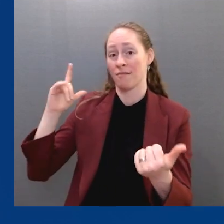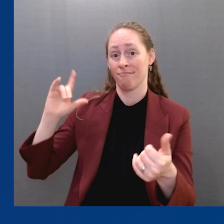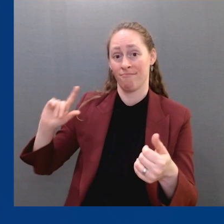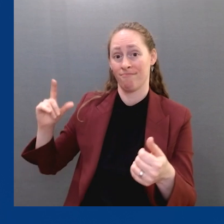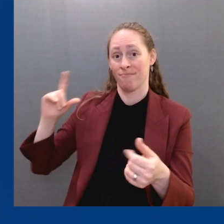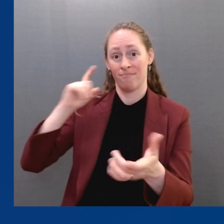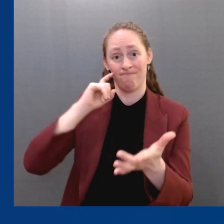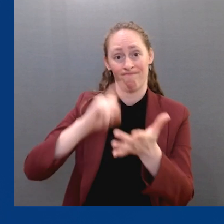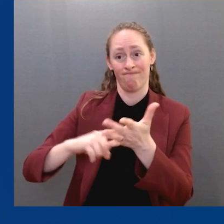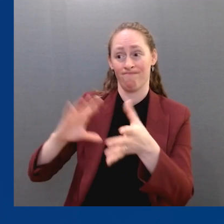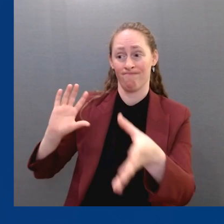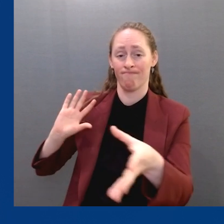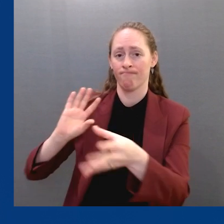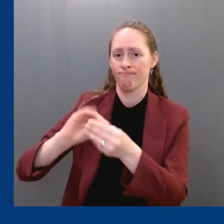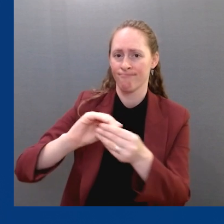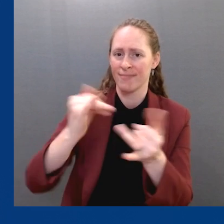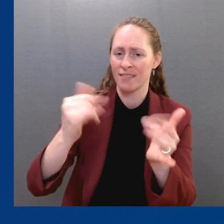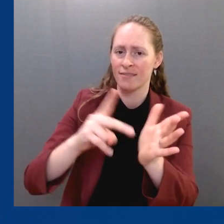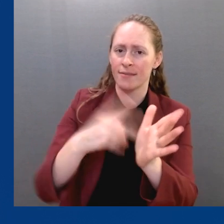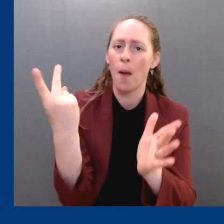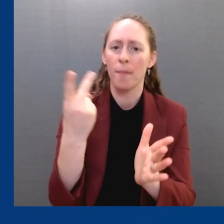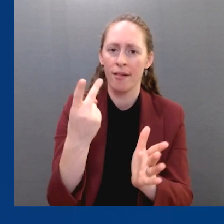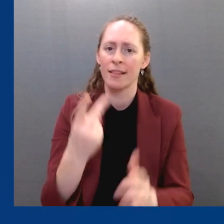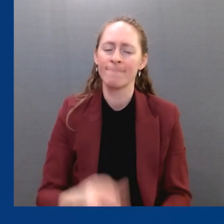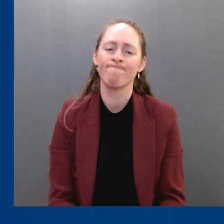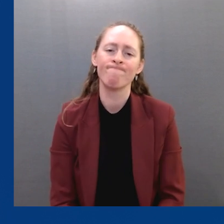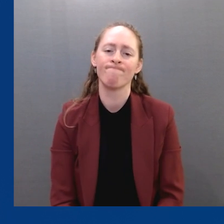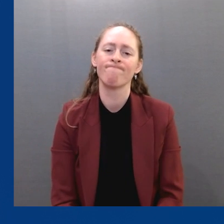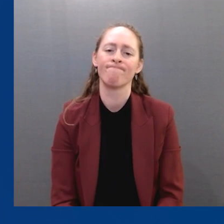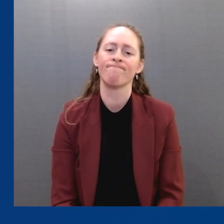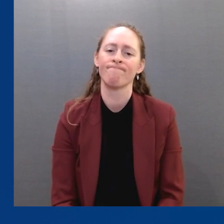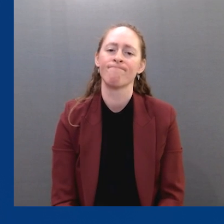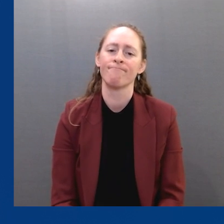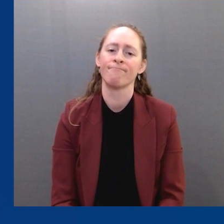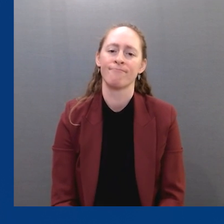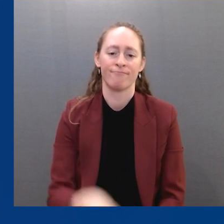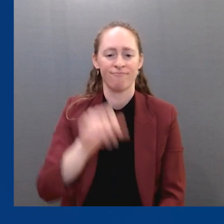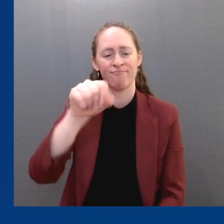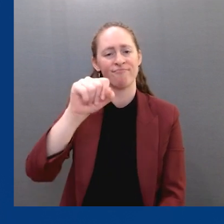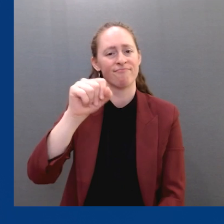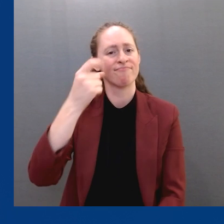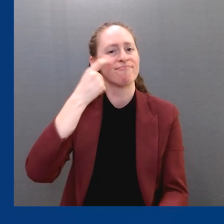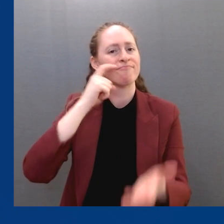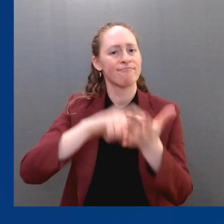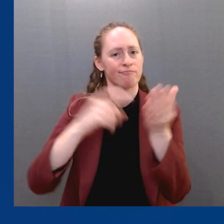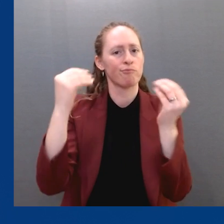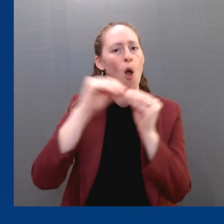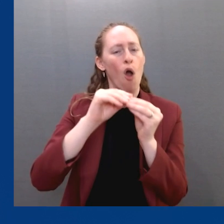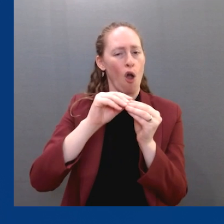as Dr. Fauci said, increases in ICU. We also know that about two thirds of Americans